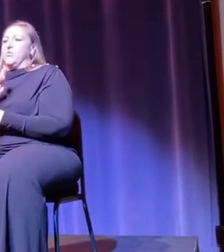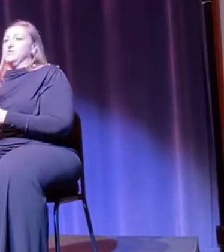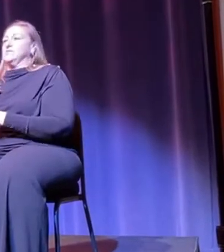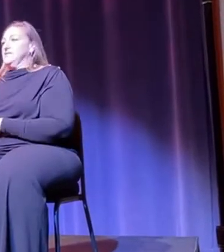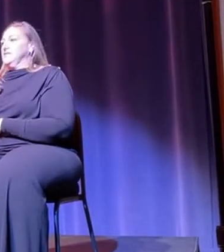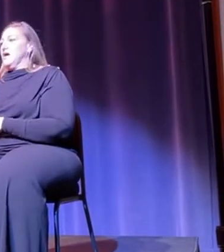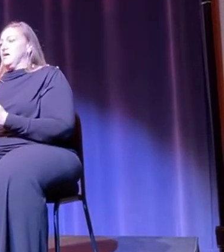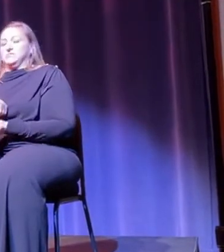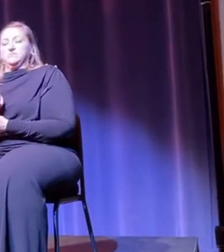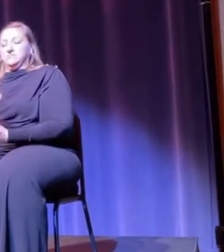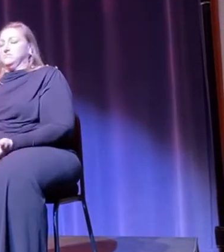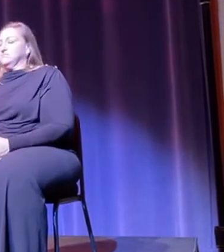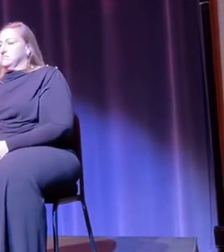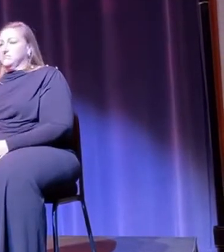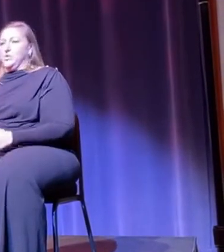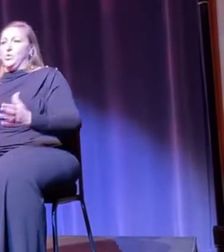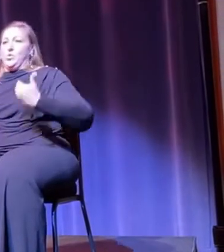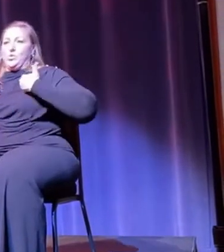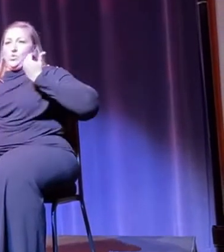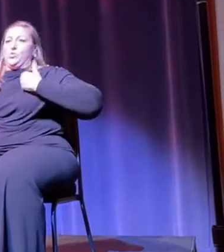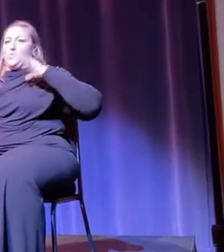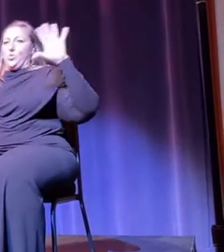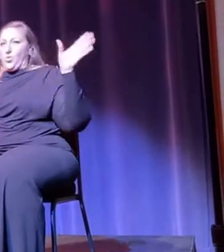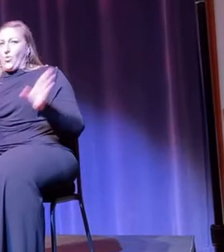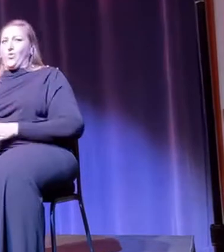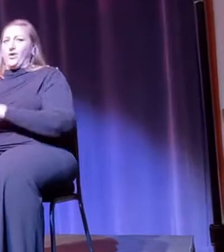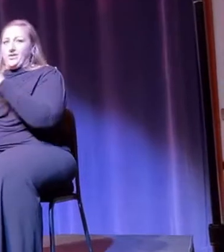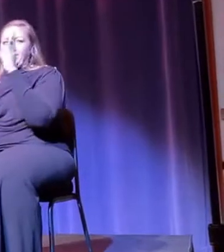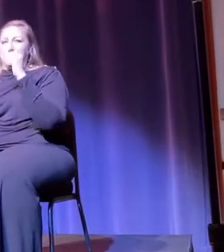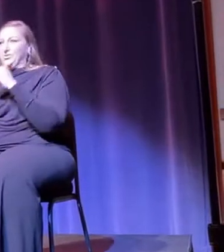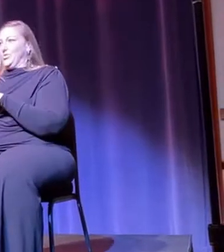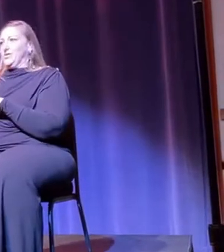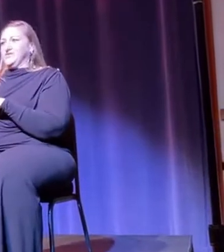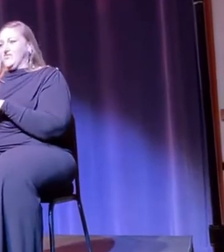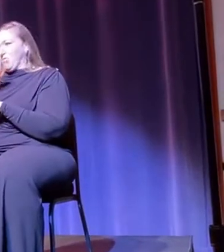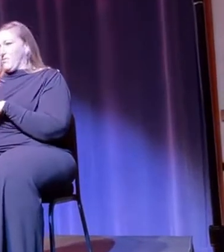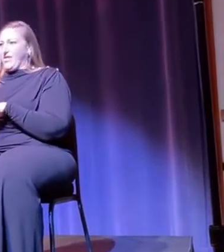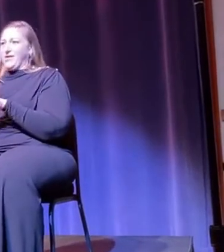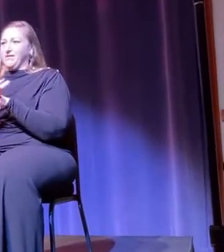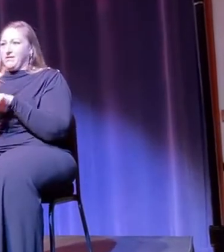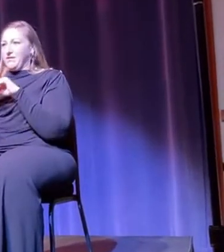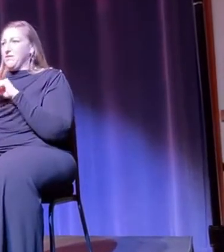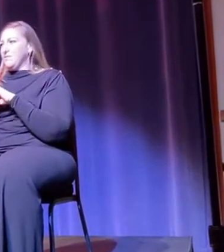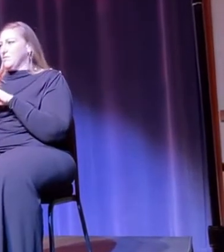especially now like youth organizing in the United States, especially for black, indigenous and POC migrant folks,